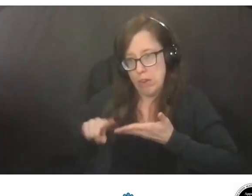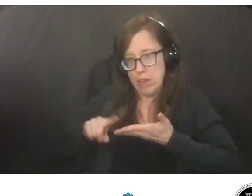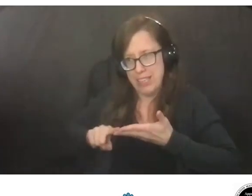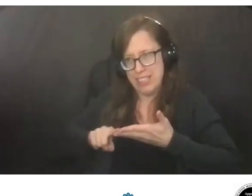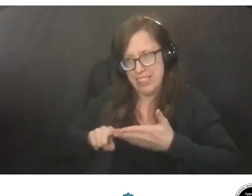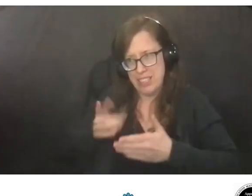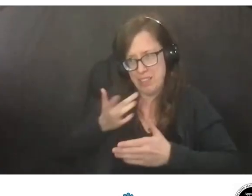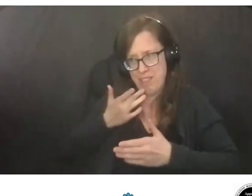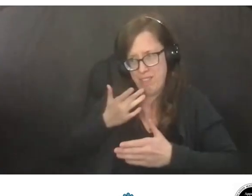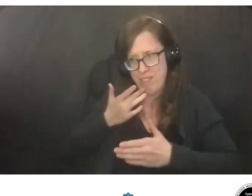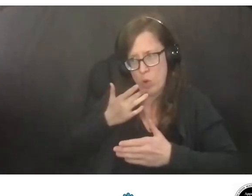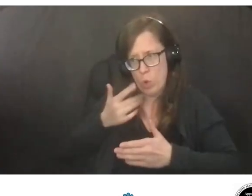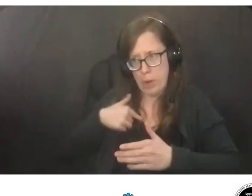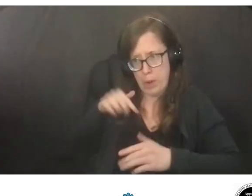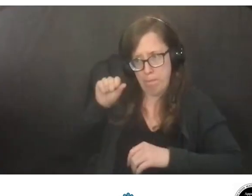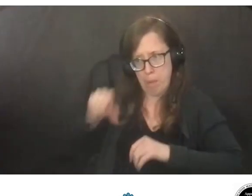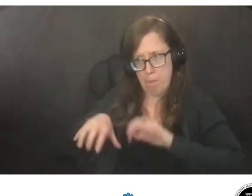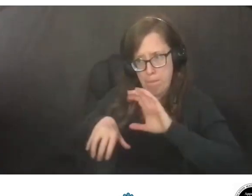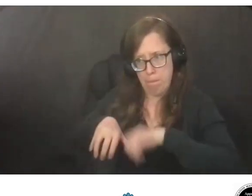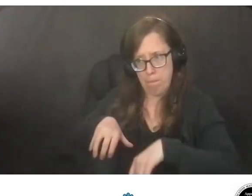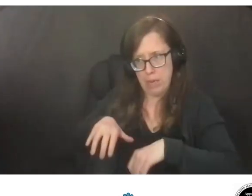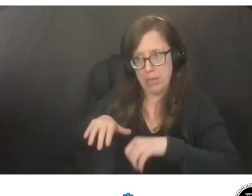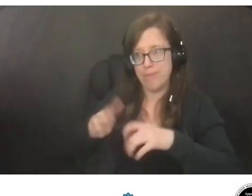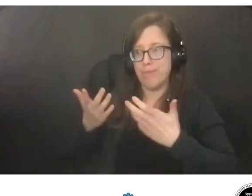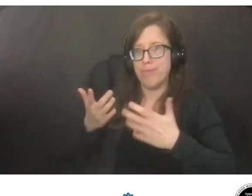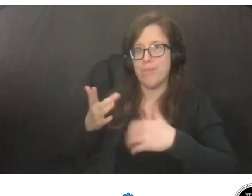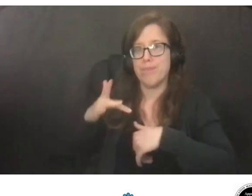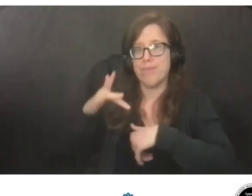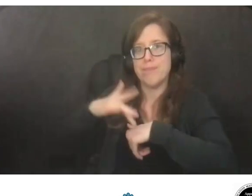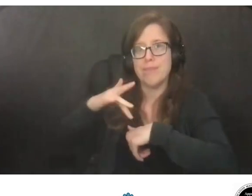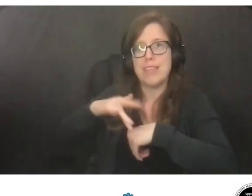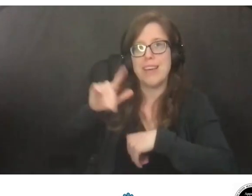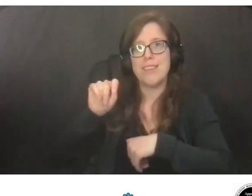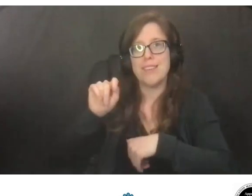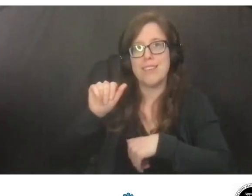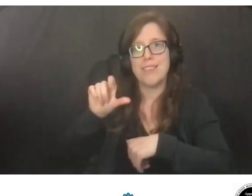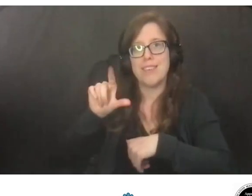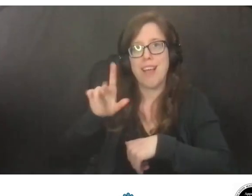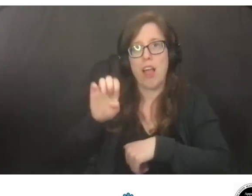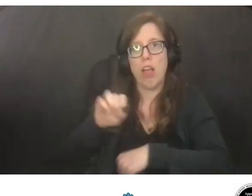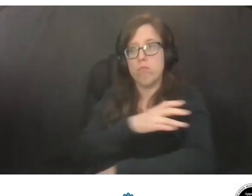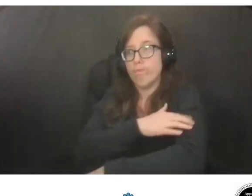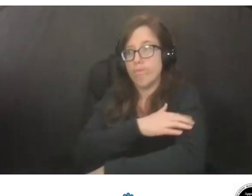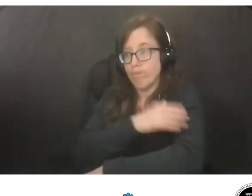Do they like it better when I give them the tactile, you know, information on their arm,